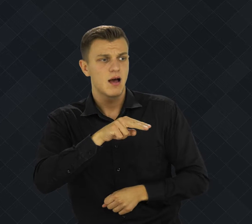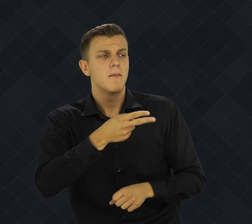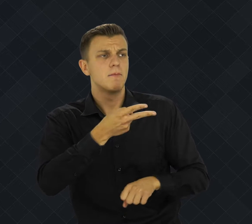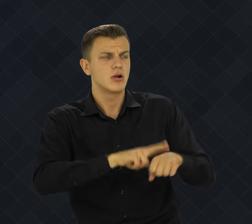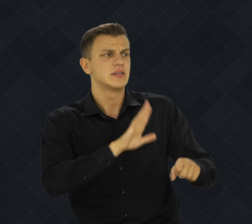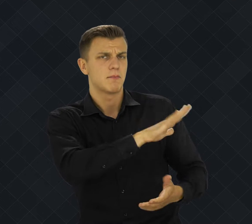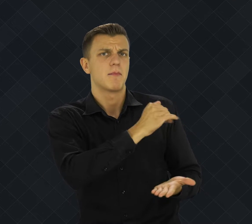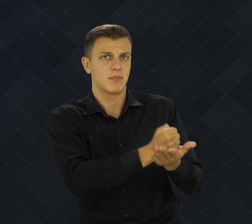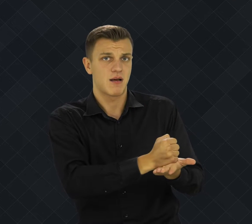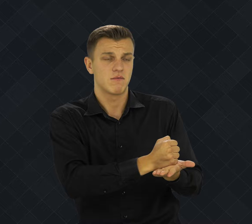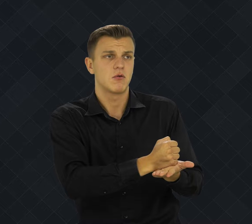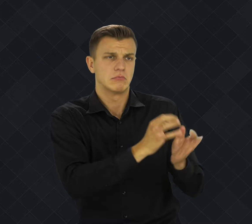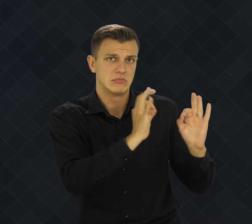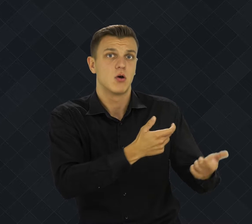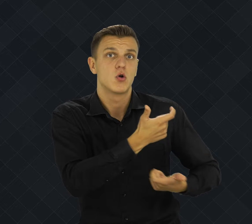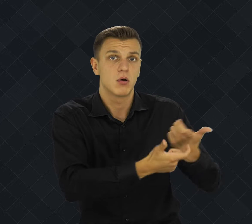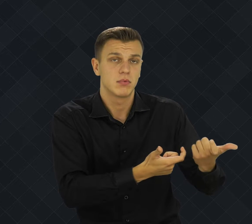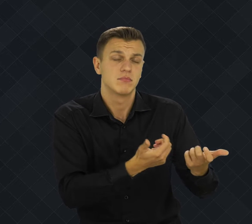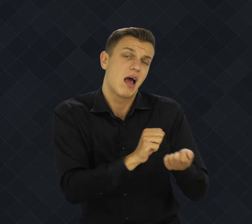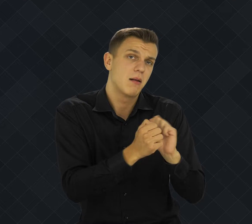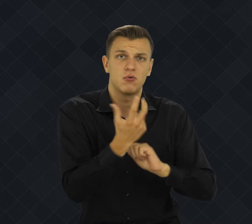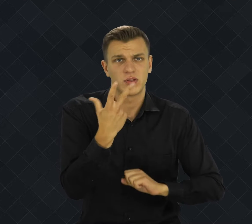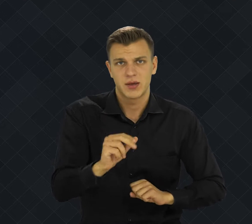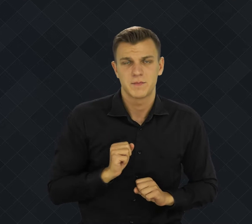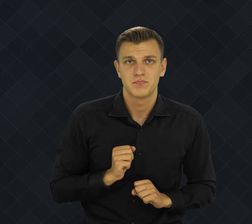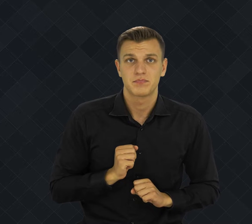whether the officer's decision was correct.